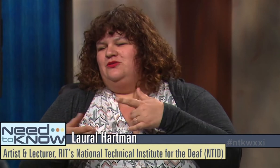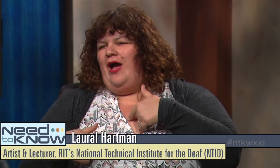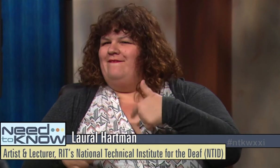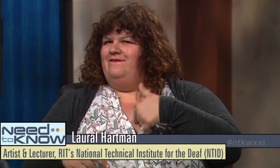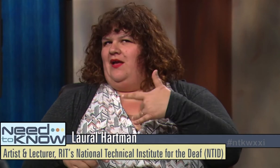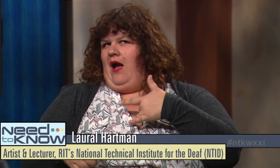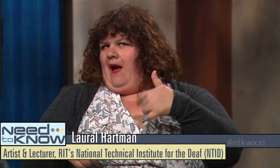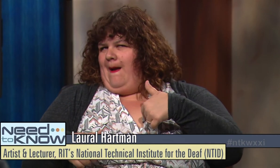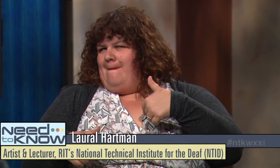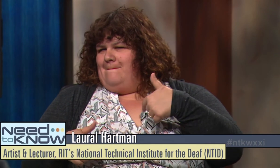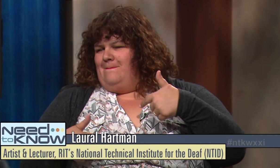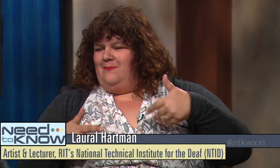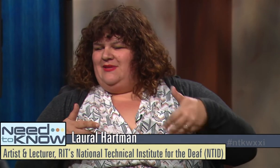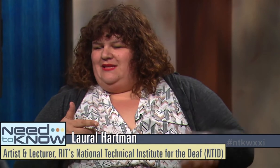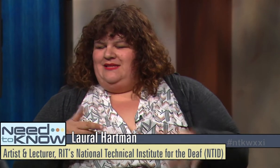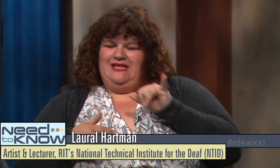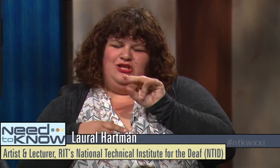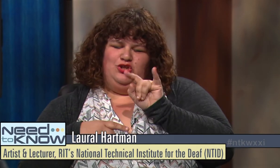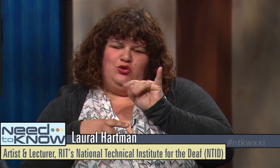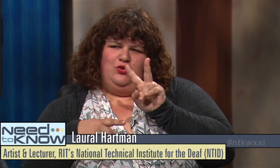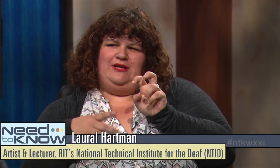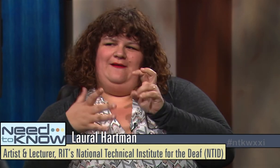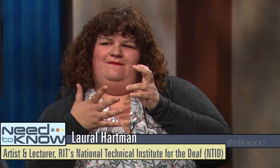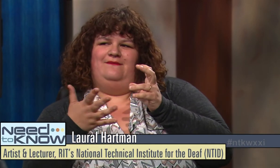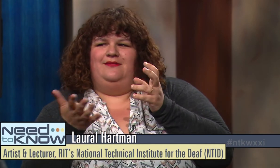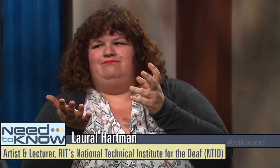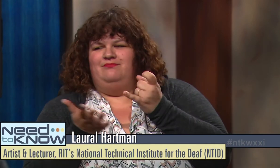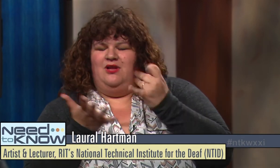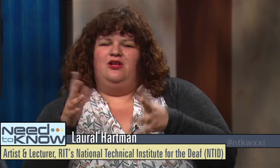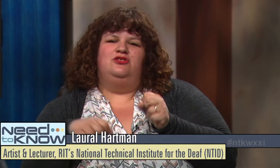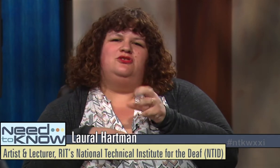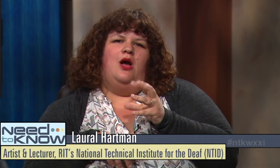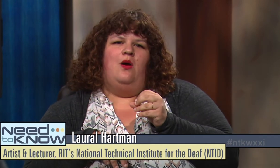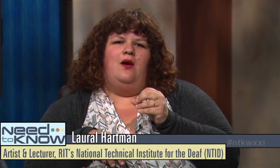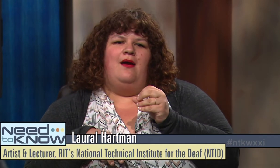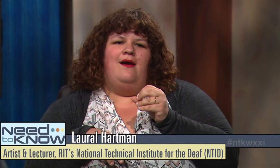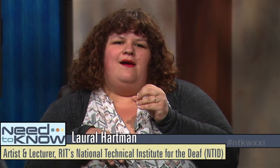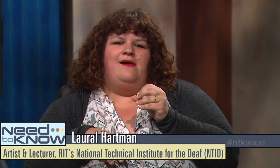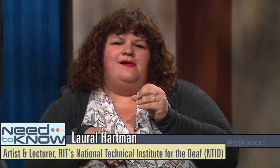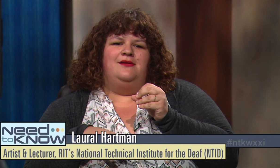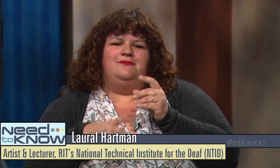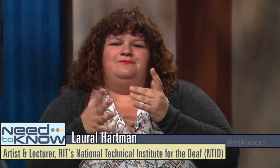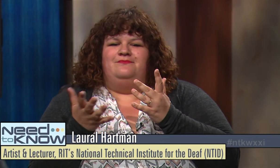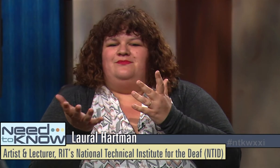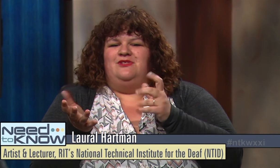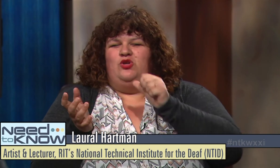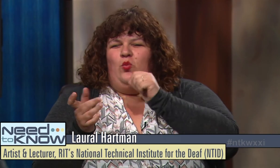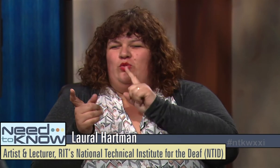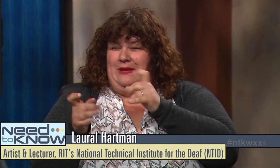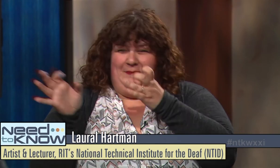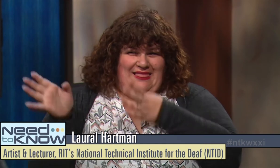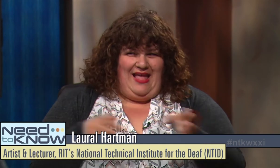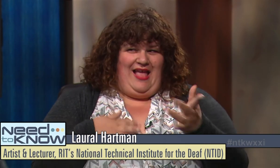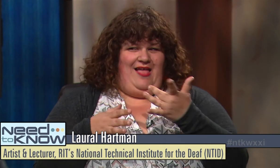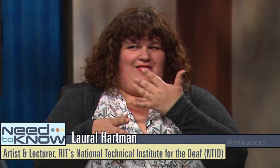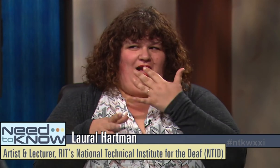MY INTUITION I USE AN INTUITIVE APPROACH. SO WHAT I DO...